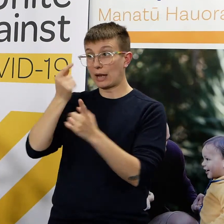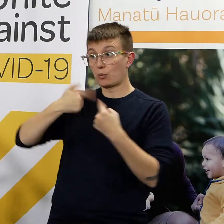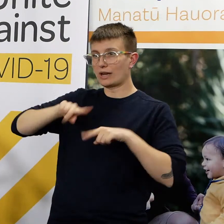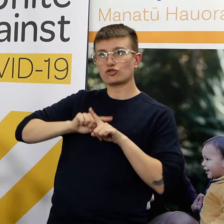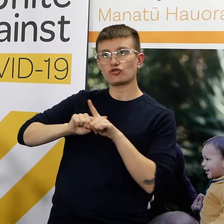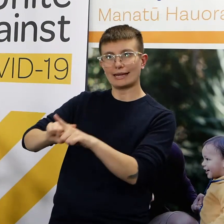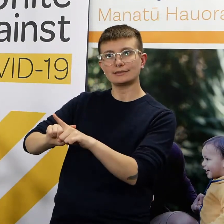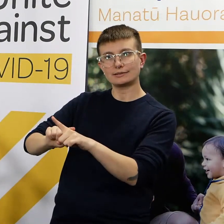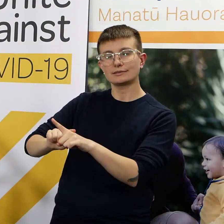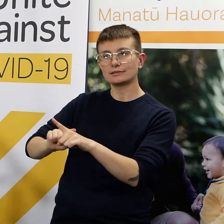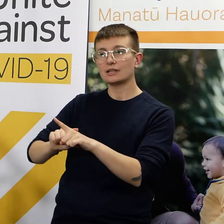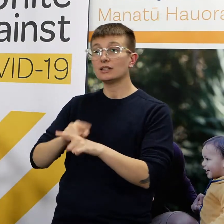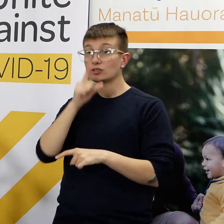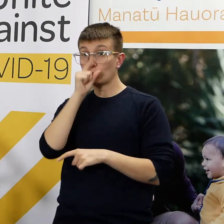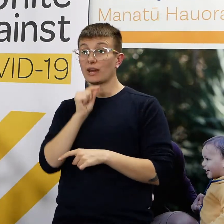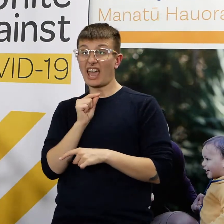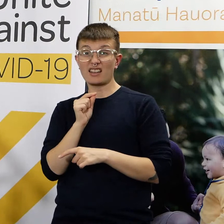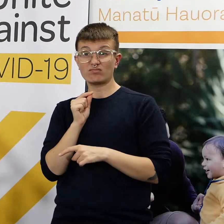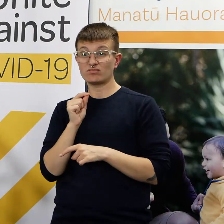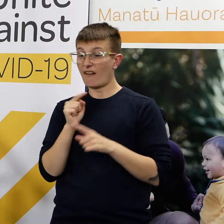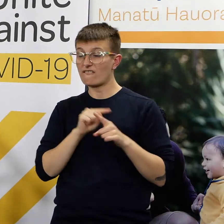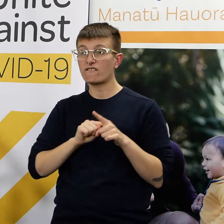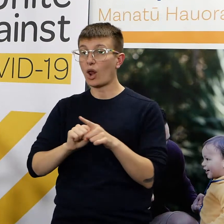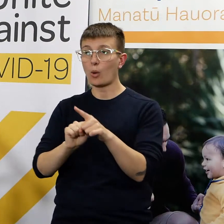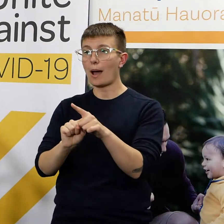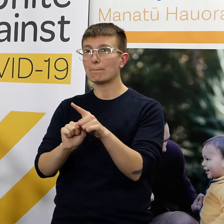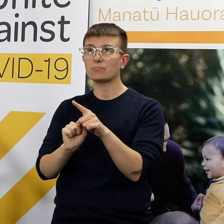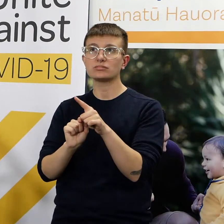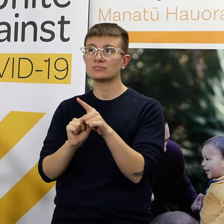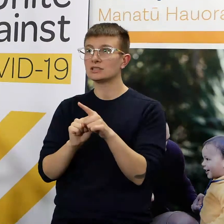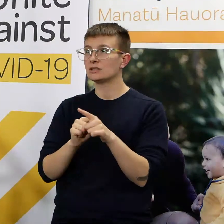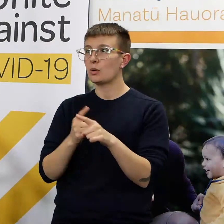to trace several 100 cases at a time